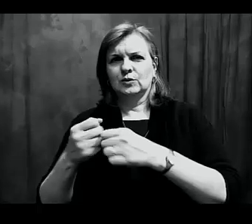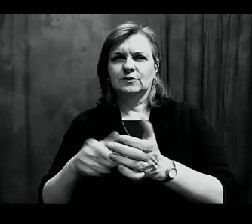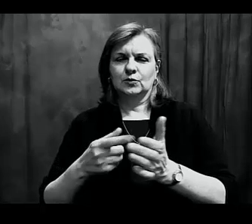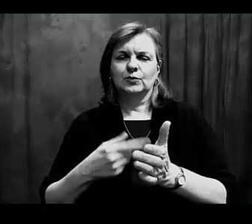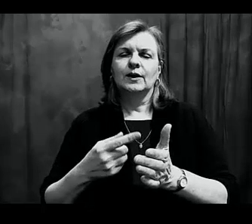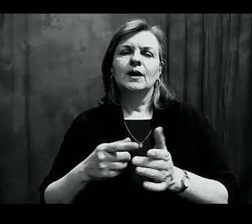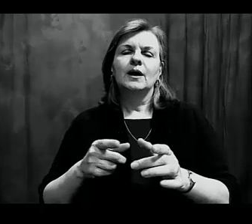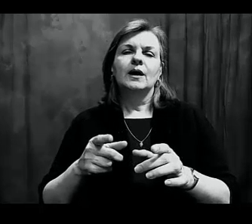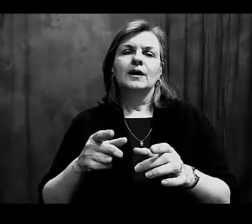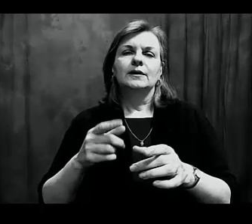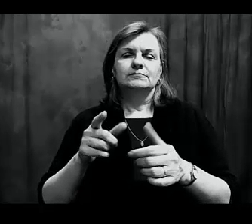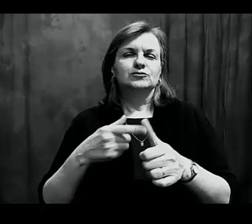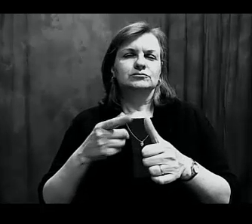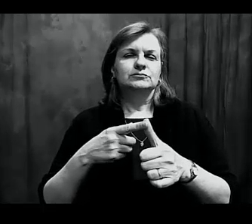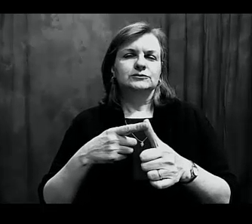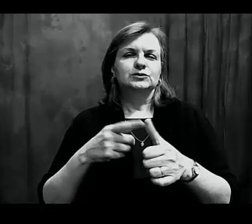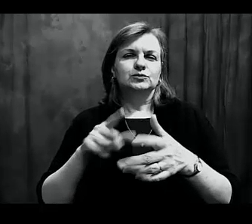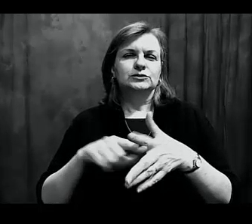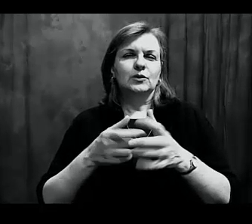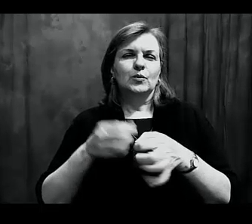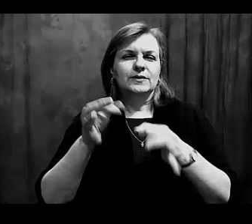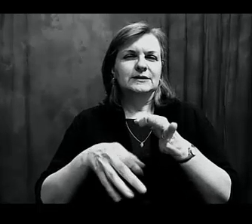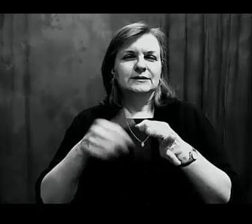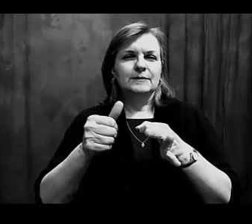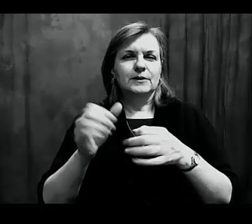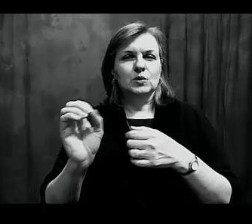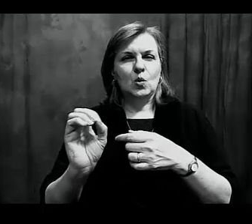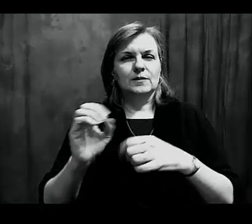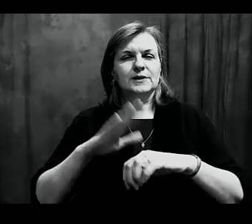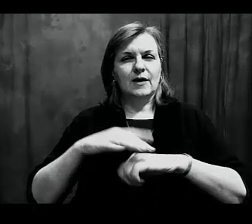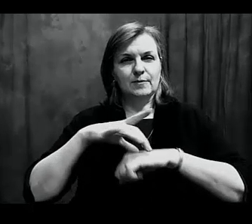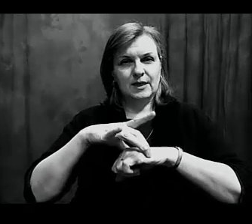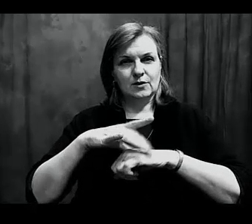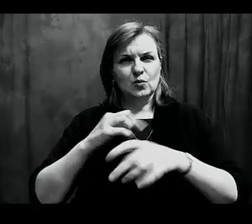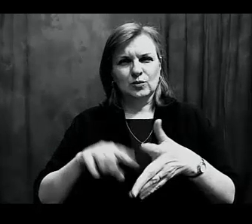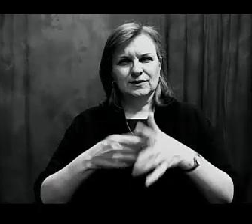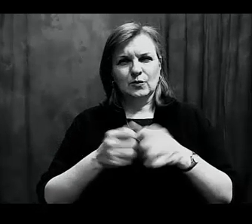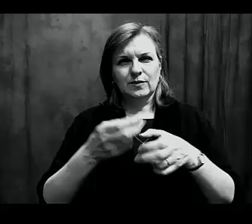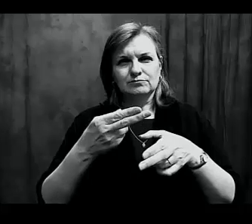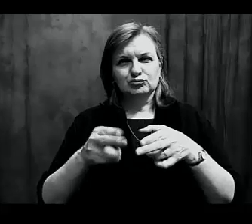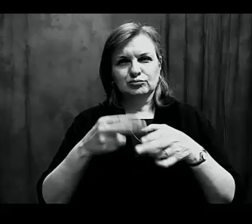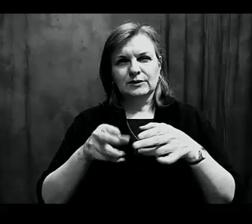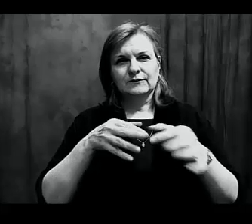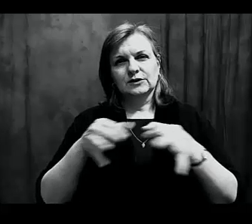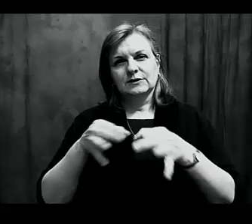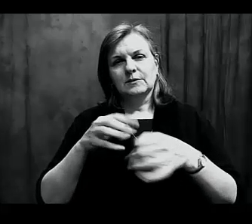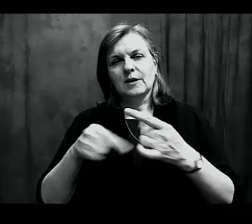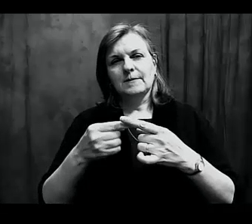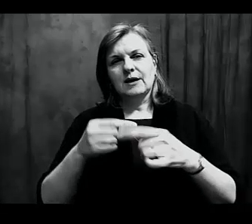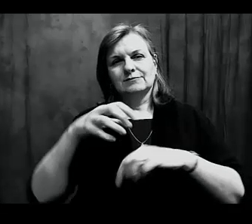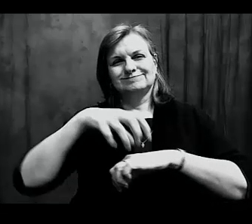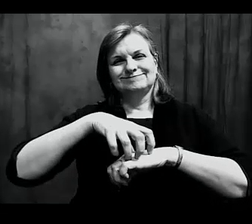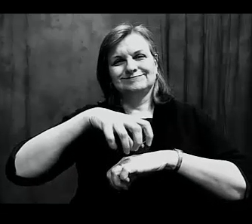some cases so we want to actually start with the simplest organisms on the planet